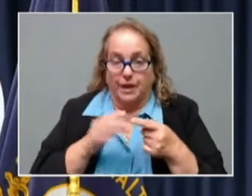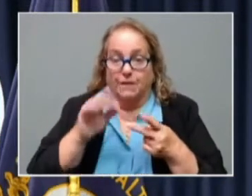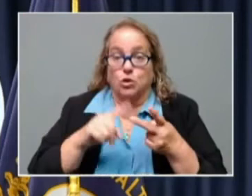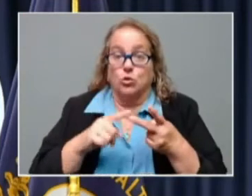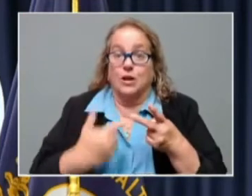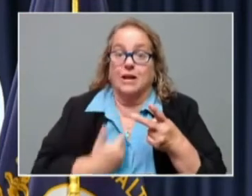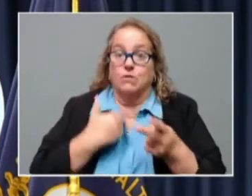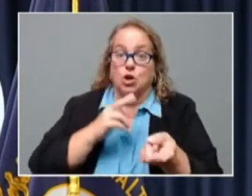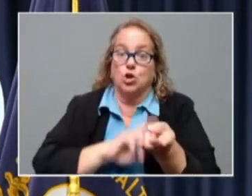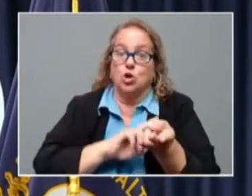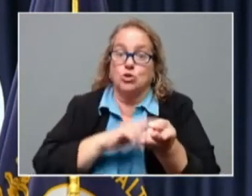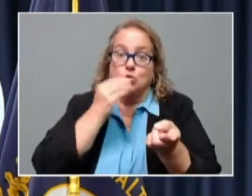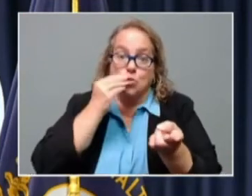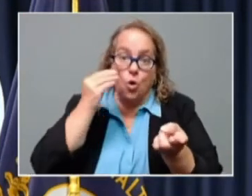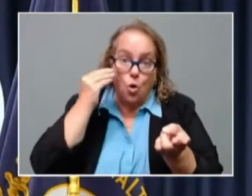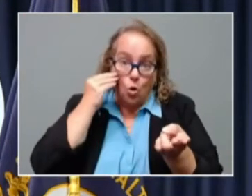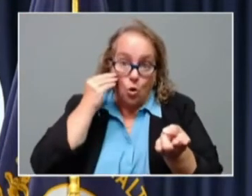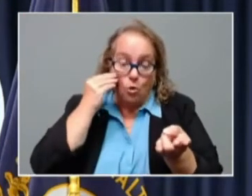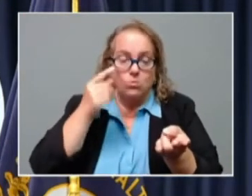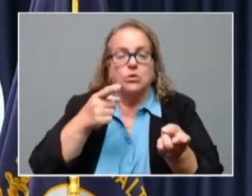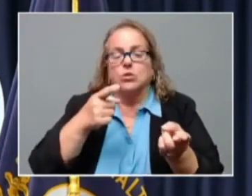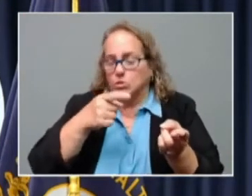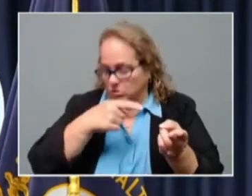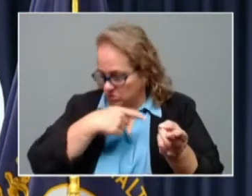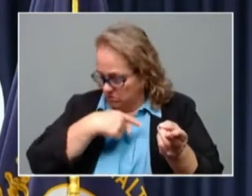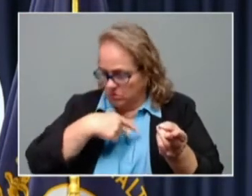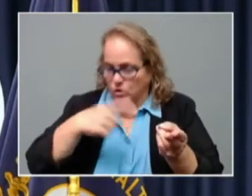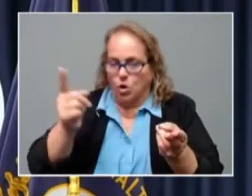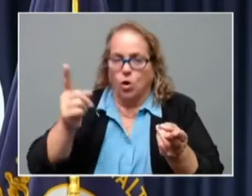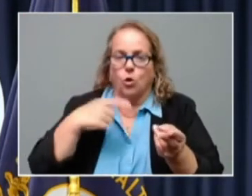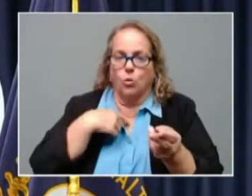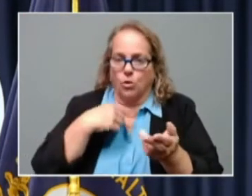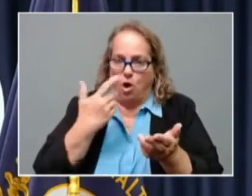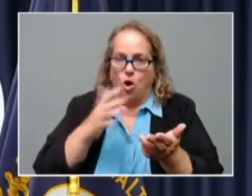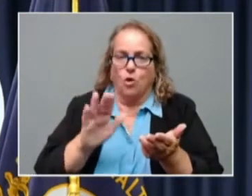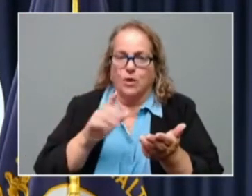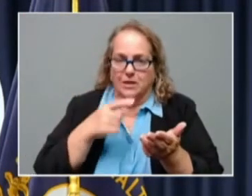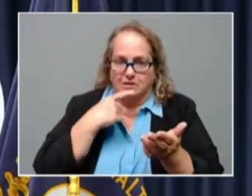proved you here in the commonwealth. We did that on the weekend. Uh immune